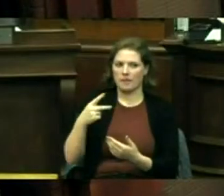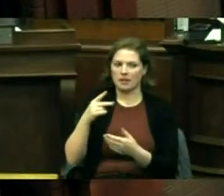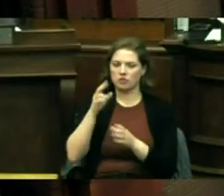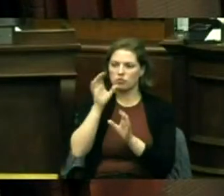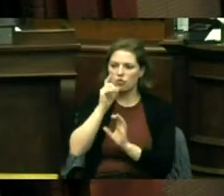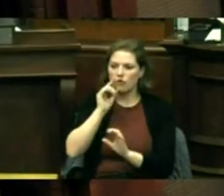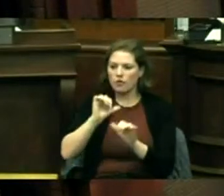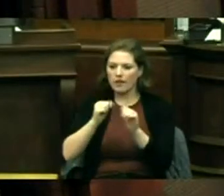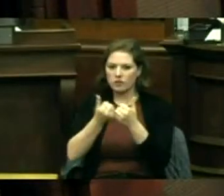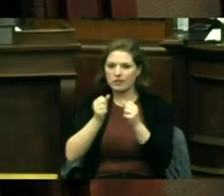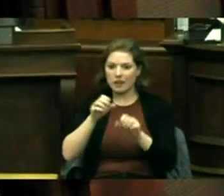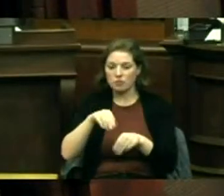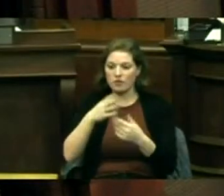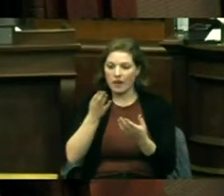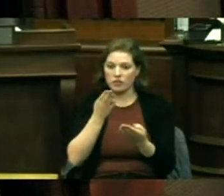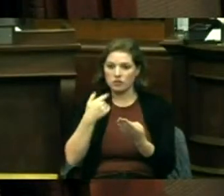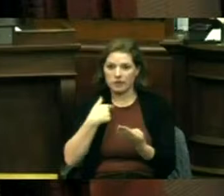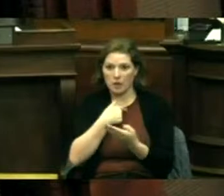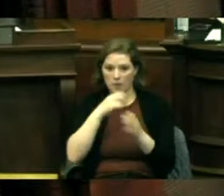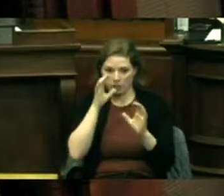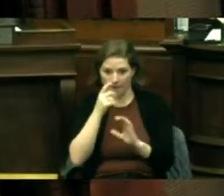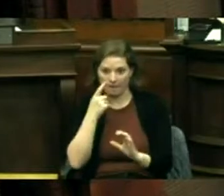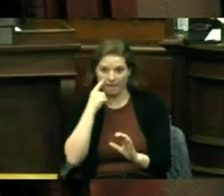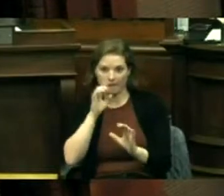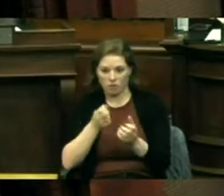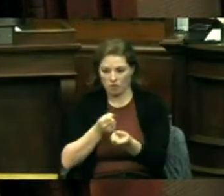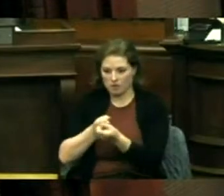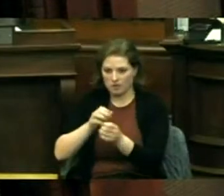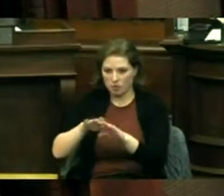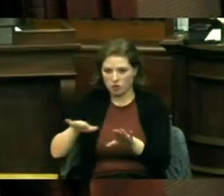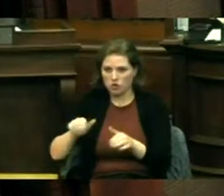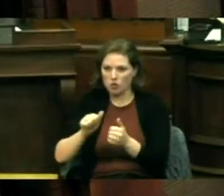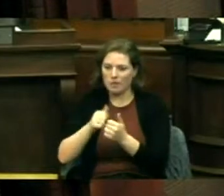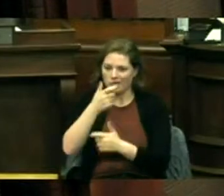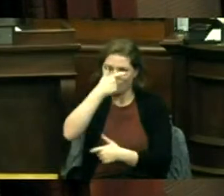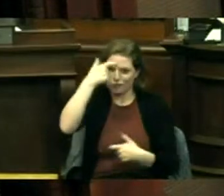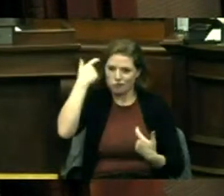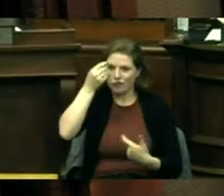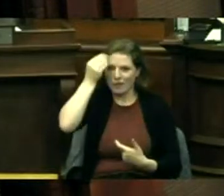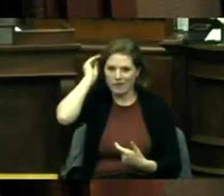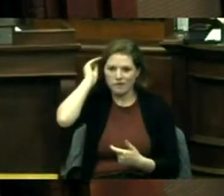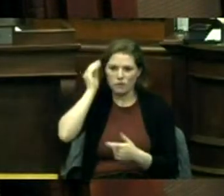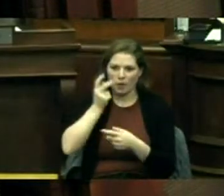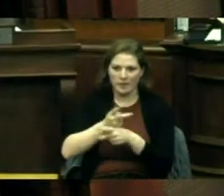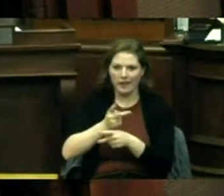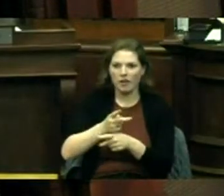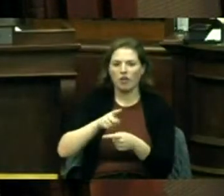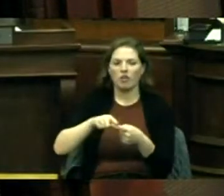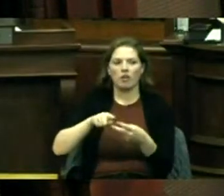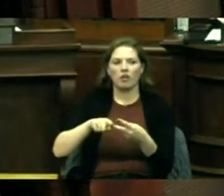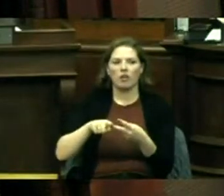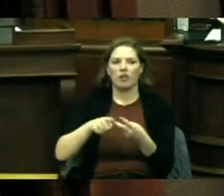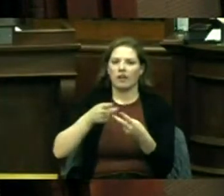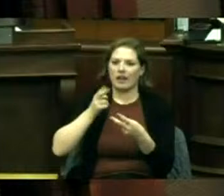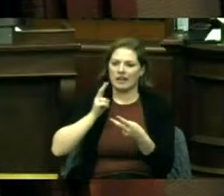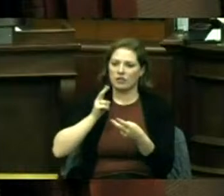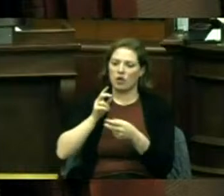Learning program, we did an RFP to look for agencies that could provide the services we were